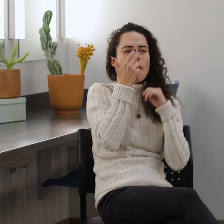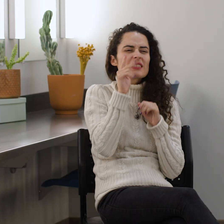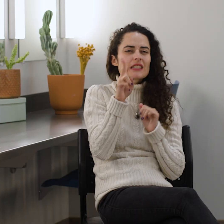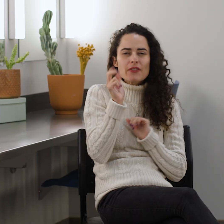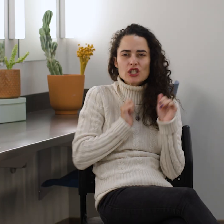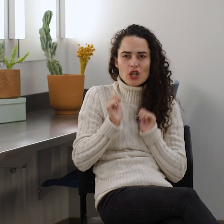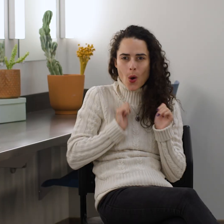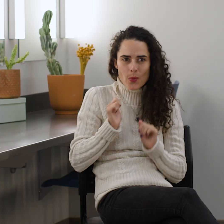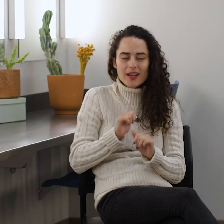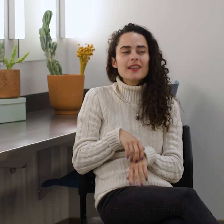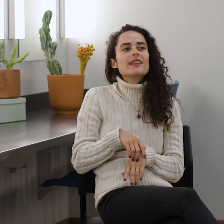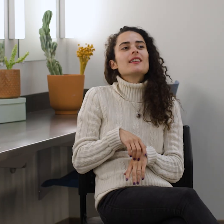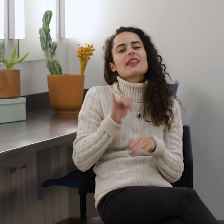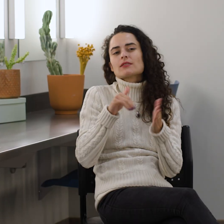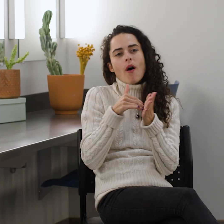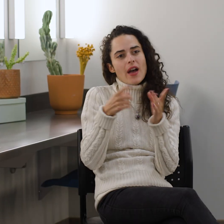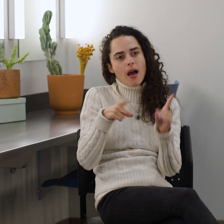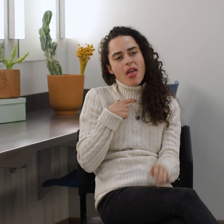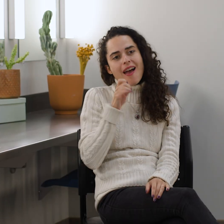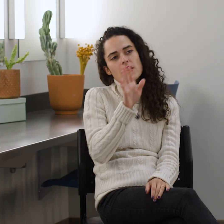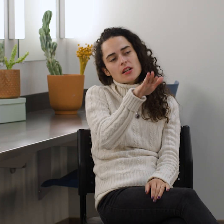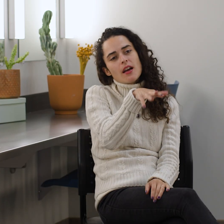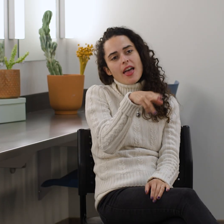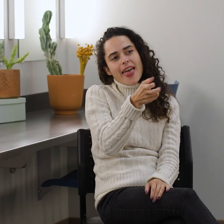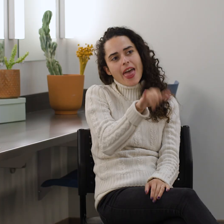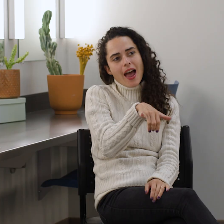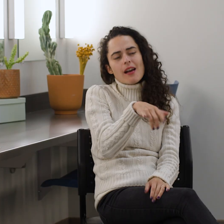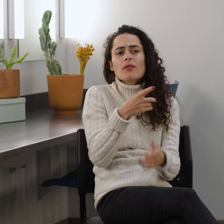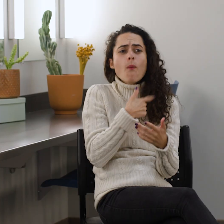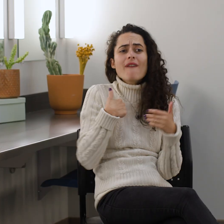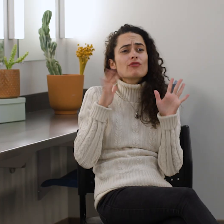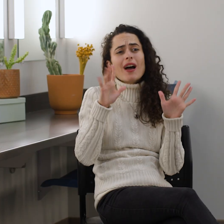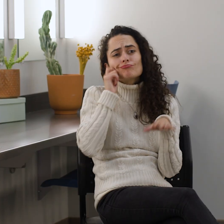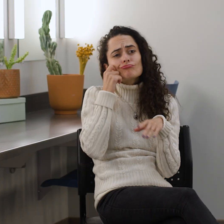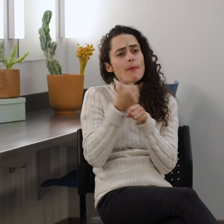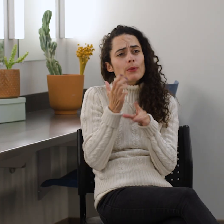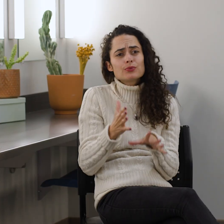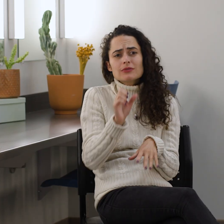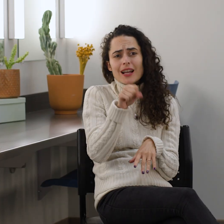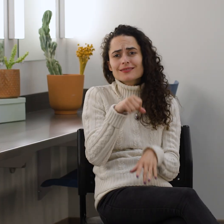It’s a comedy. And this would happen often, I would remind the directors of these things. Our producers are great, cool people for sure,